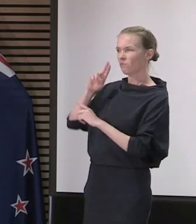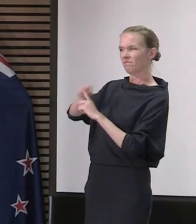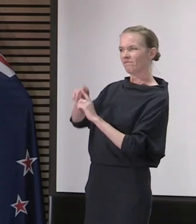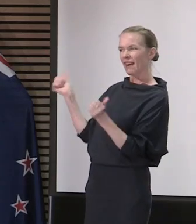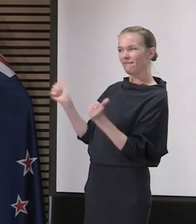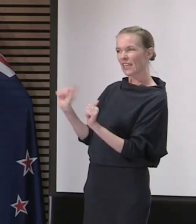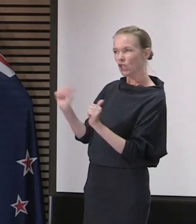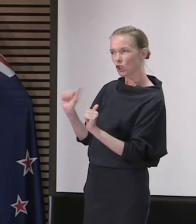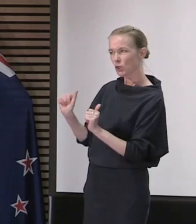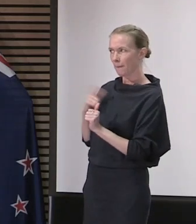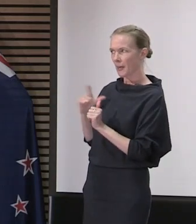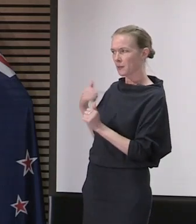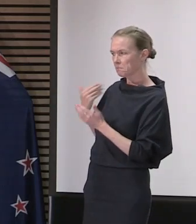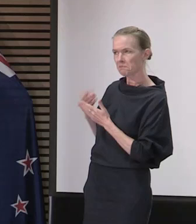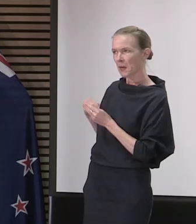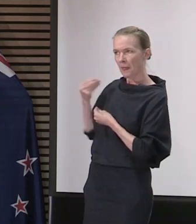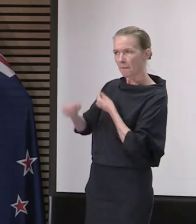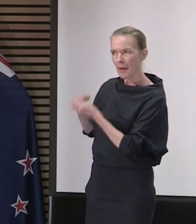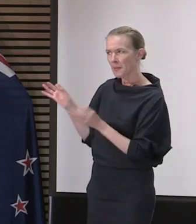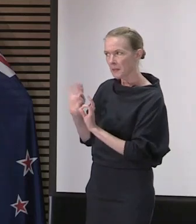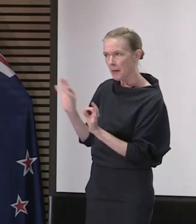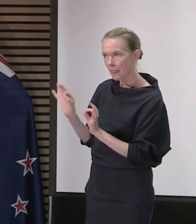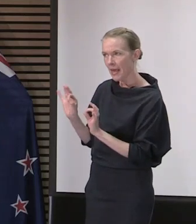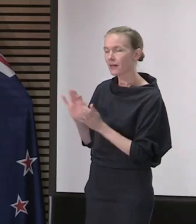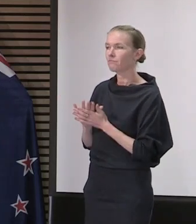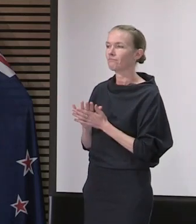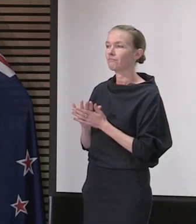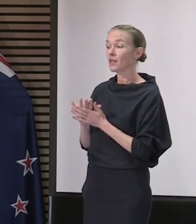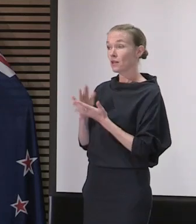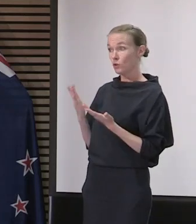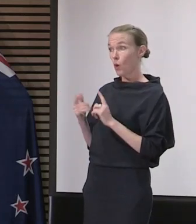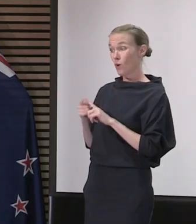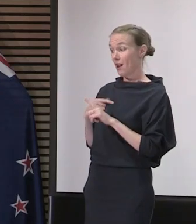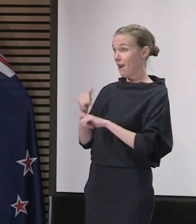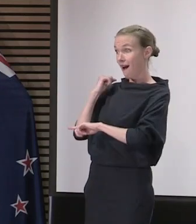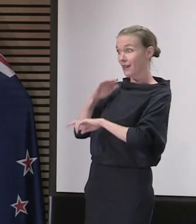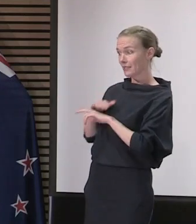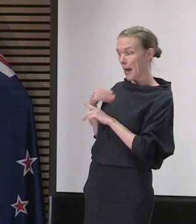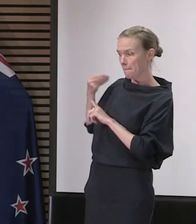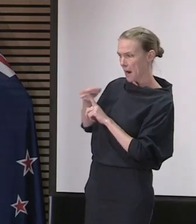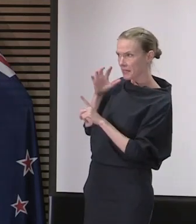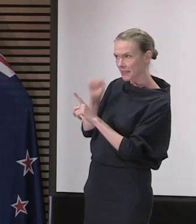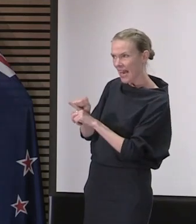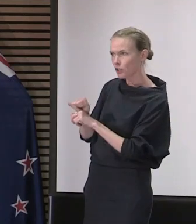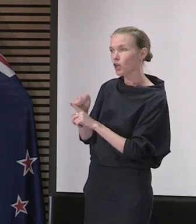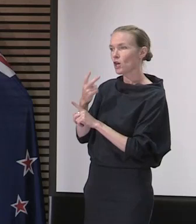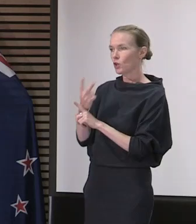within the cluster, and it is a period of two incubation